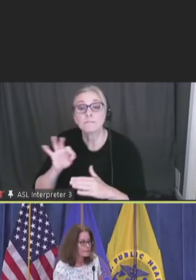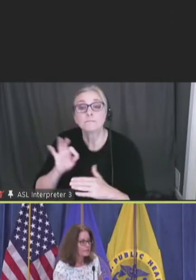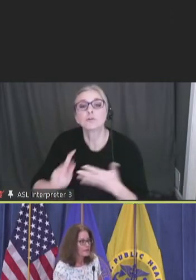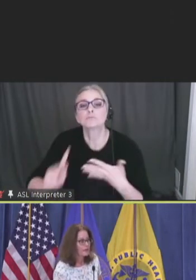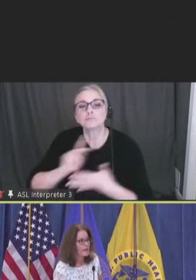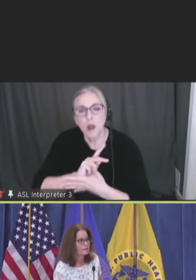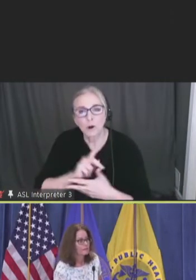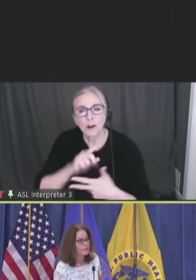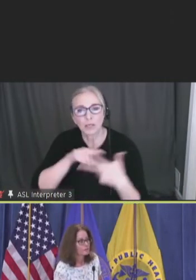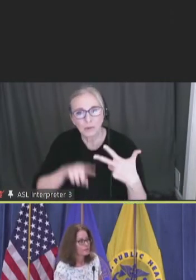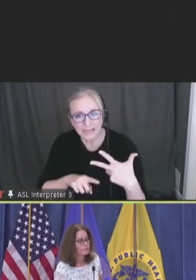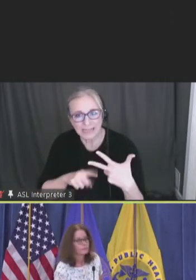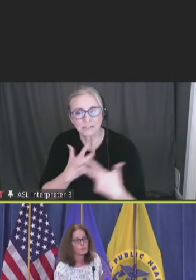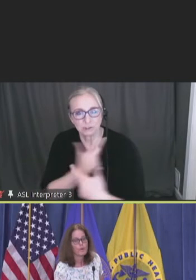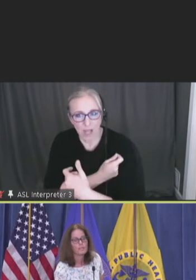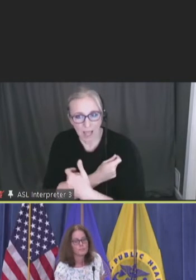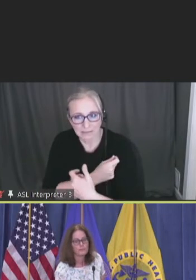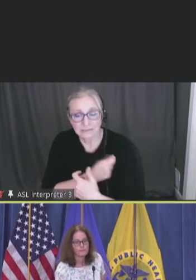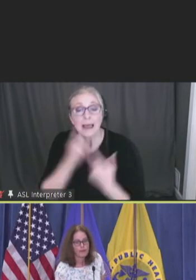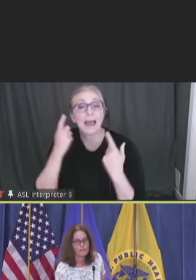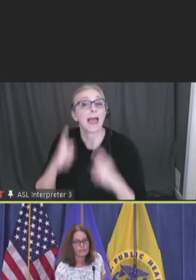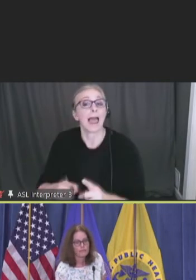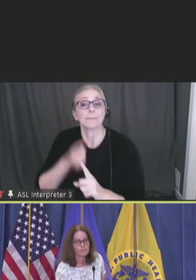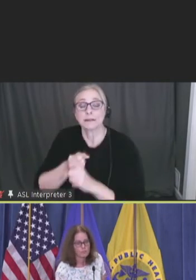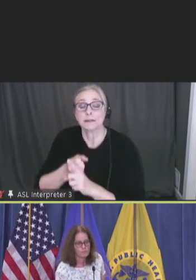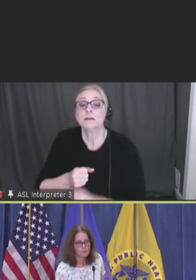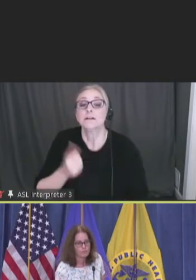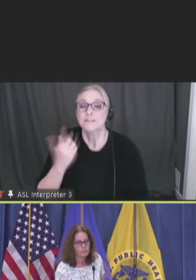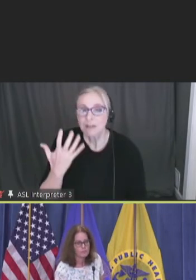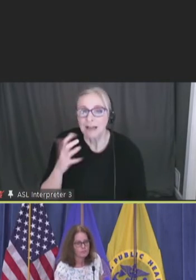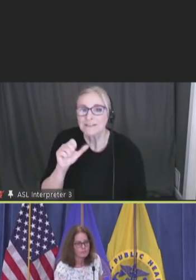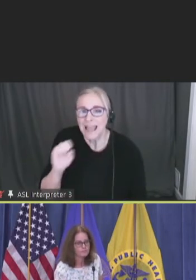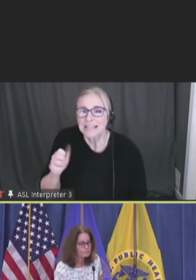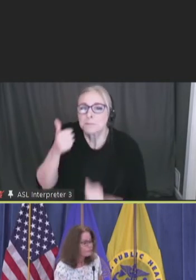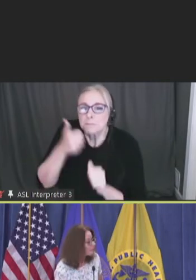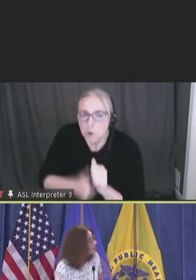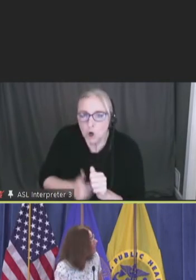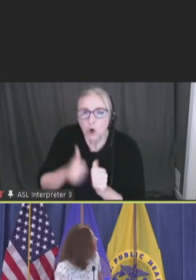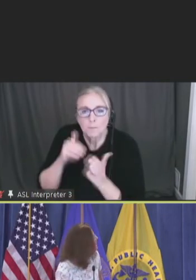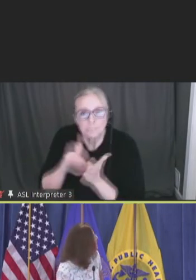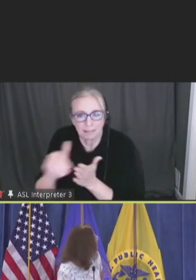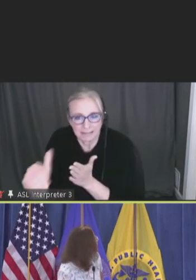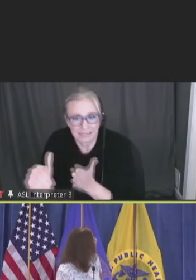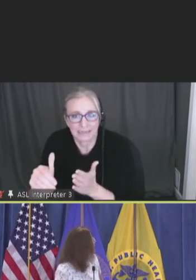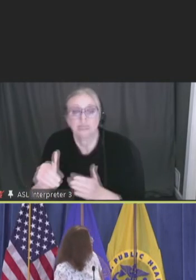an anaphylaxis rate of approximately five cases per million doses.